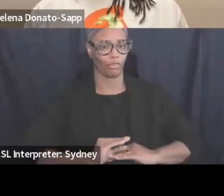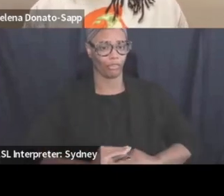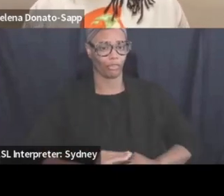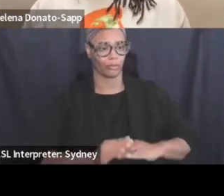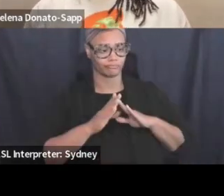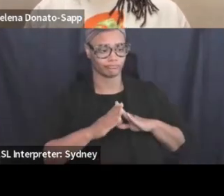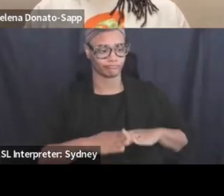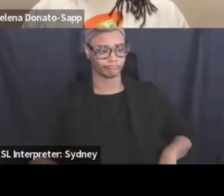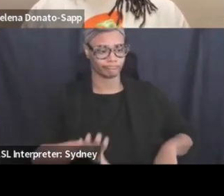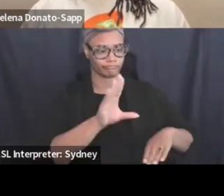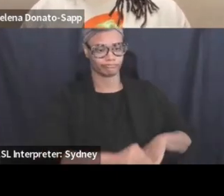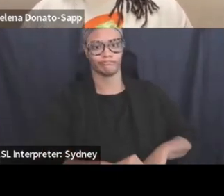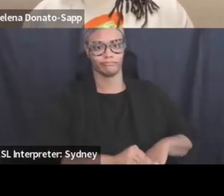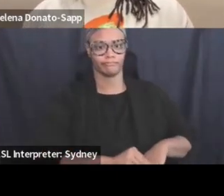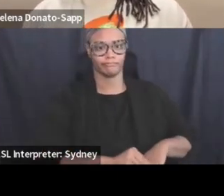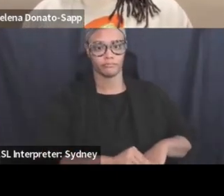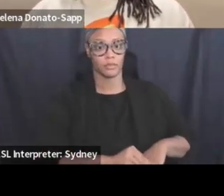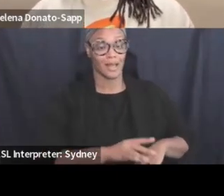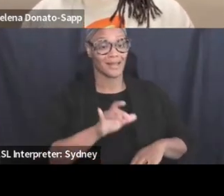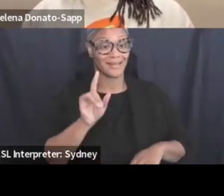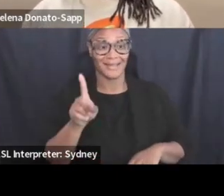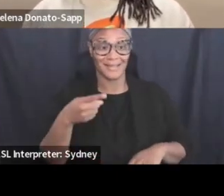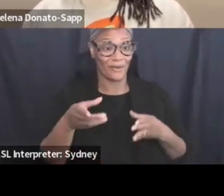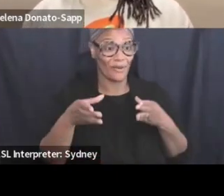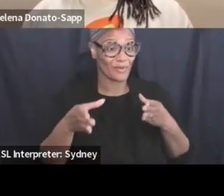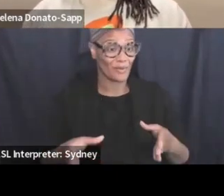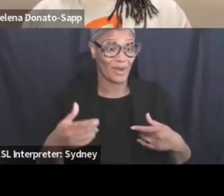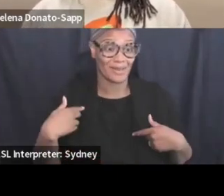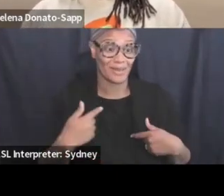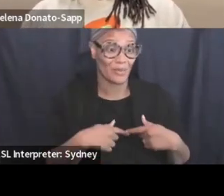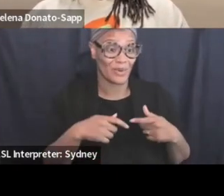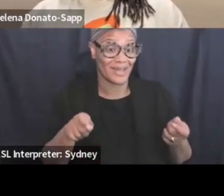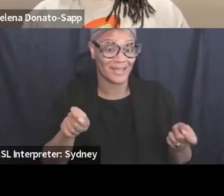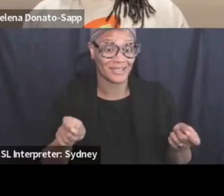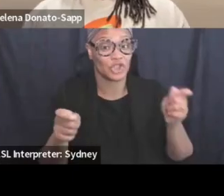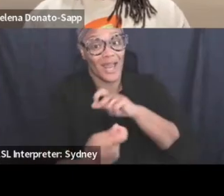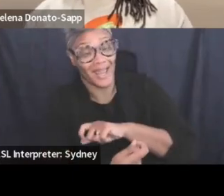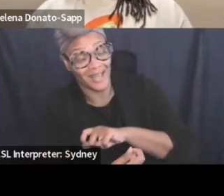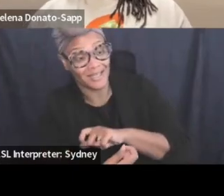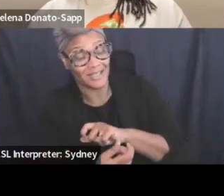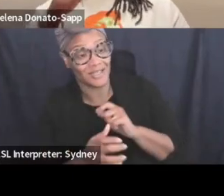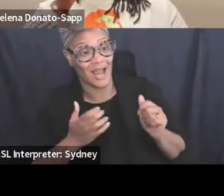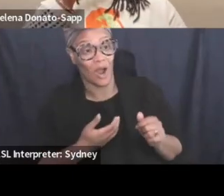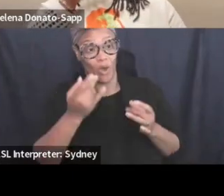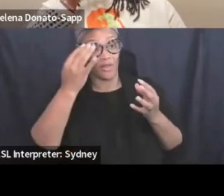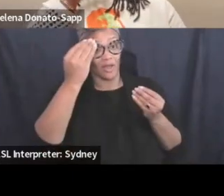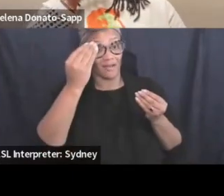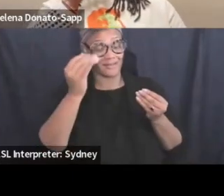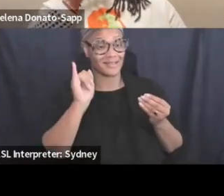as a psychologist I would say we can change uh you know our thoughts and and resultant behaviors.